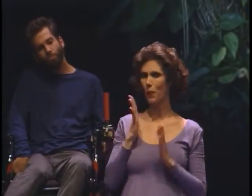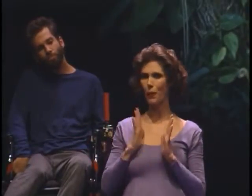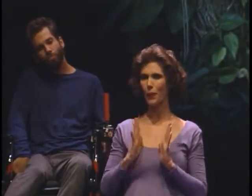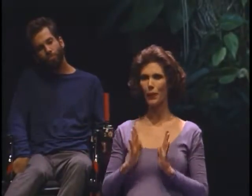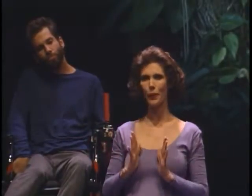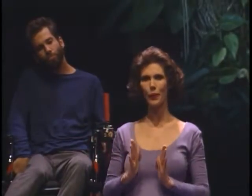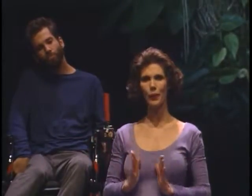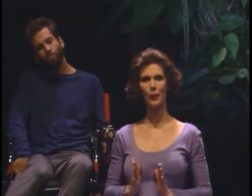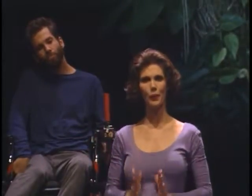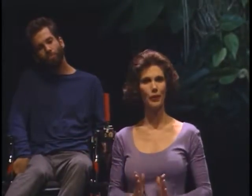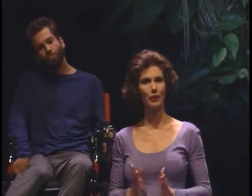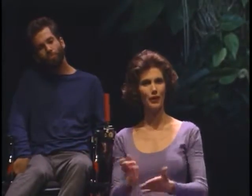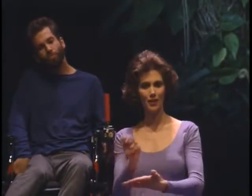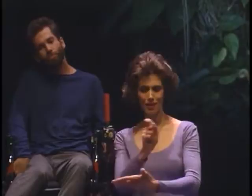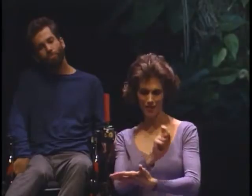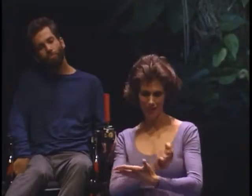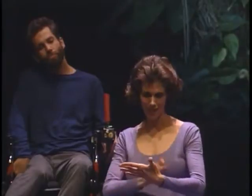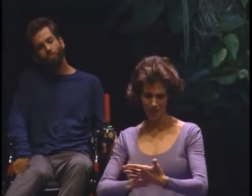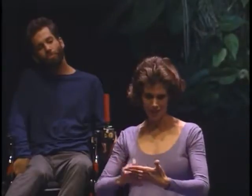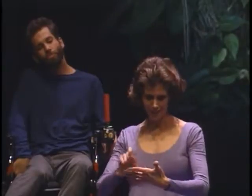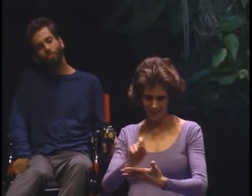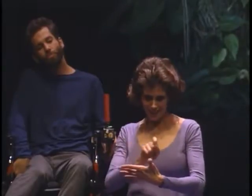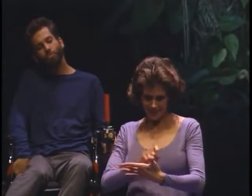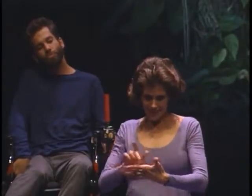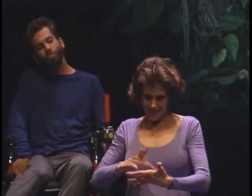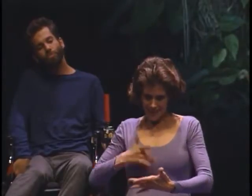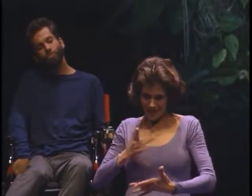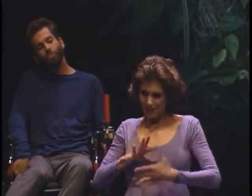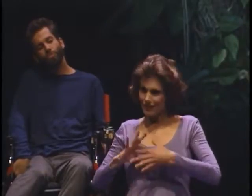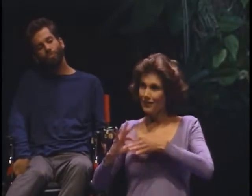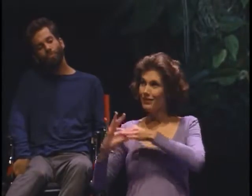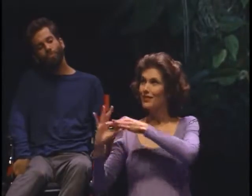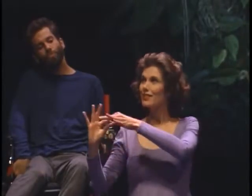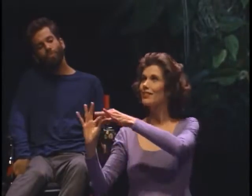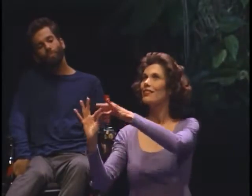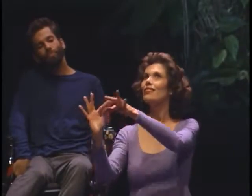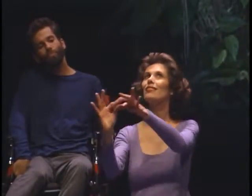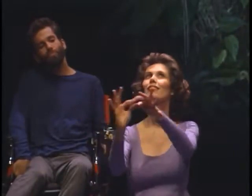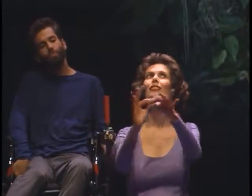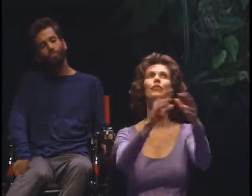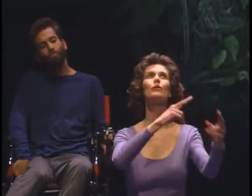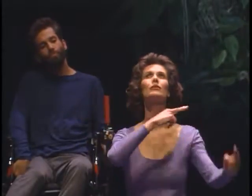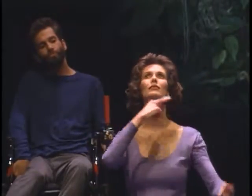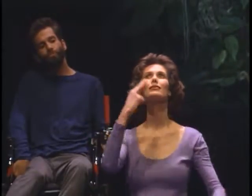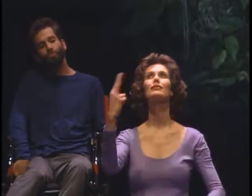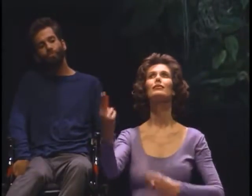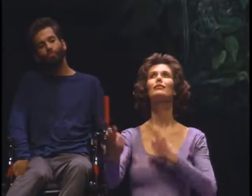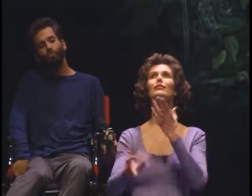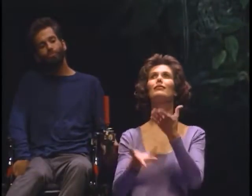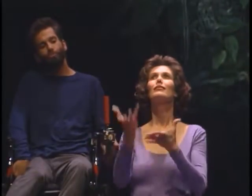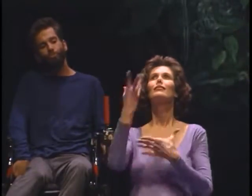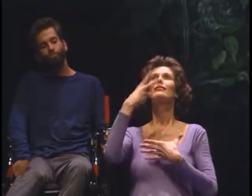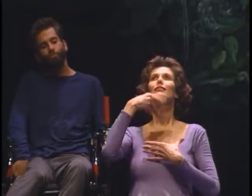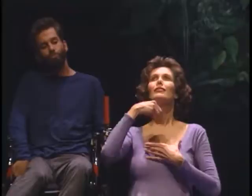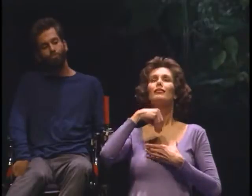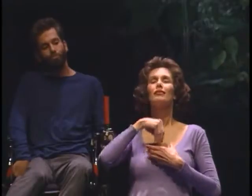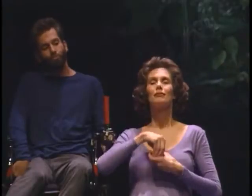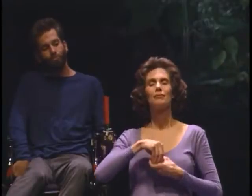to the entire universe she has found new ways to write because her brain doesn't